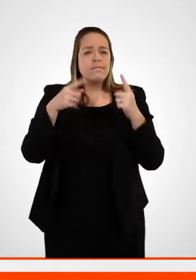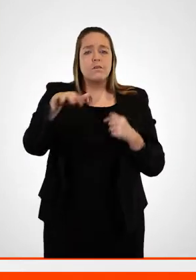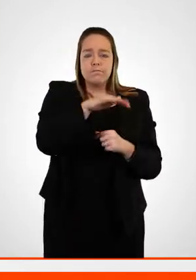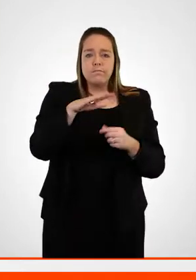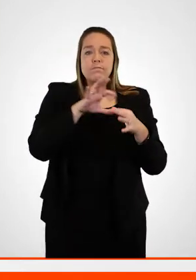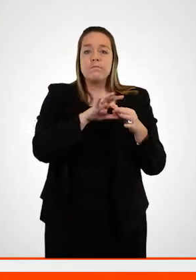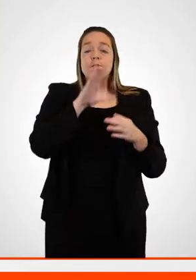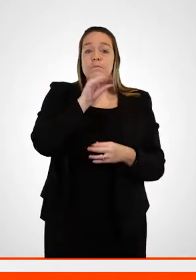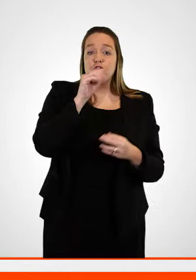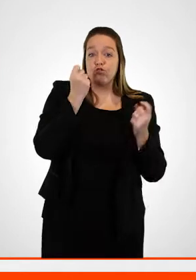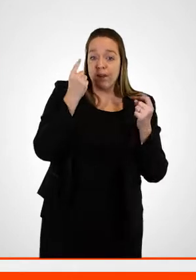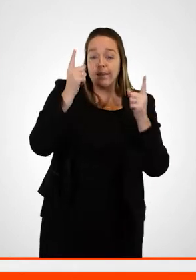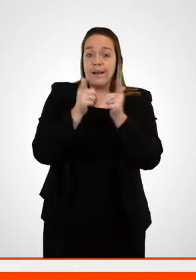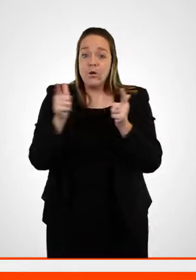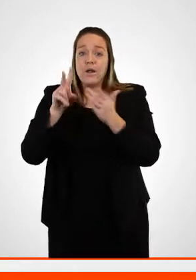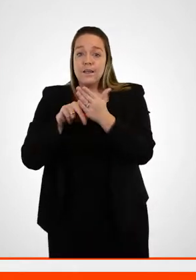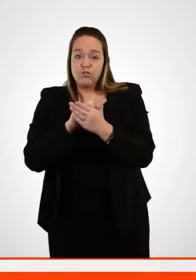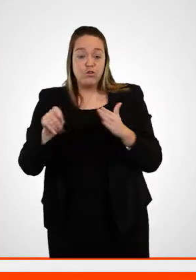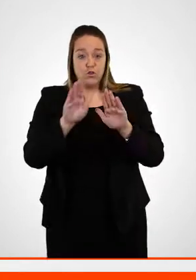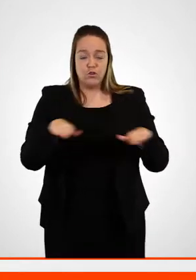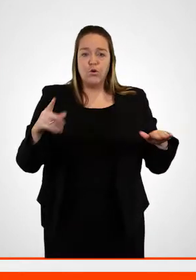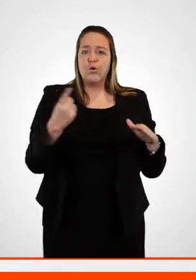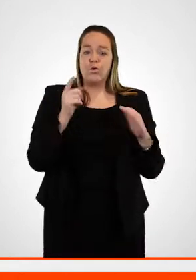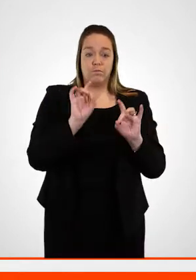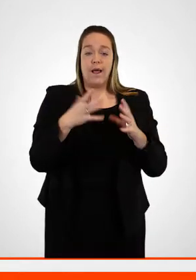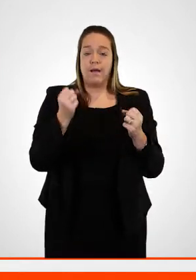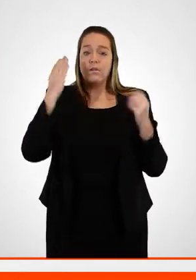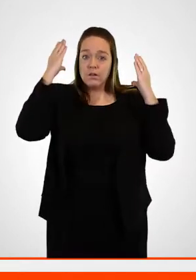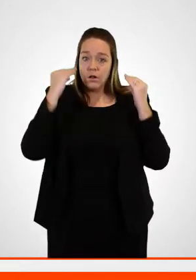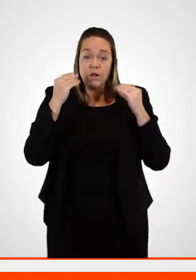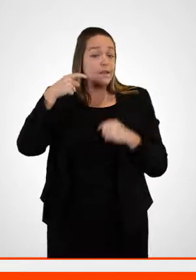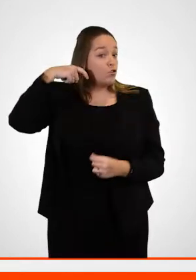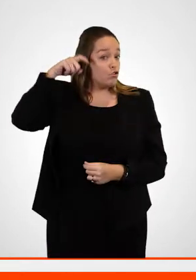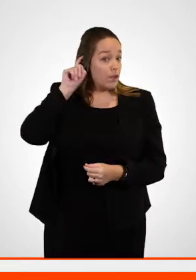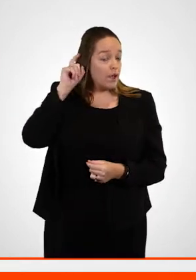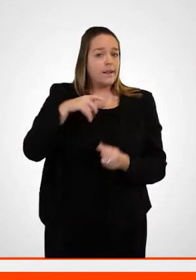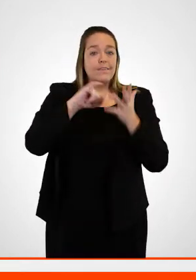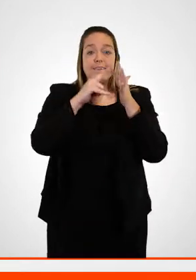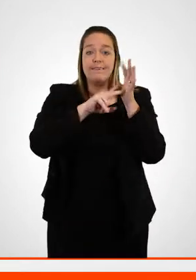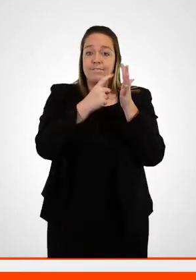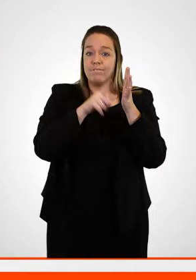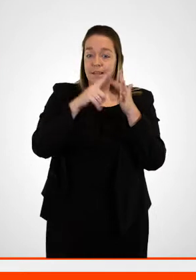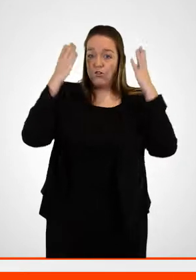in speech recognition, language, and literacy, in children with hearing loss, who used either hearing aids because of a severe hearing loss,